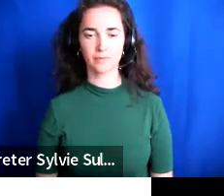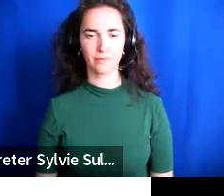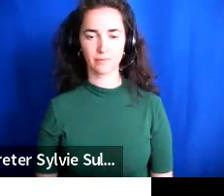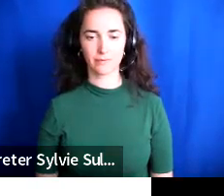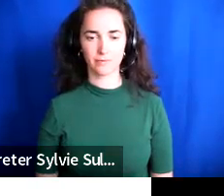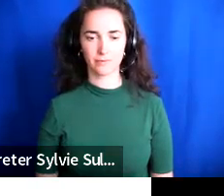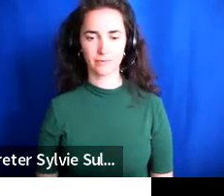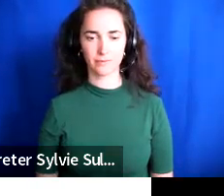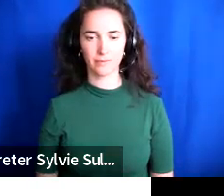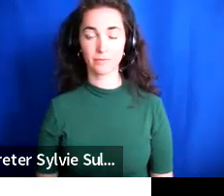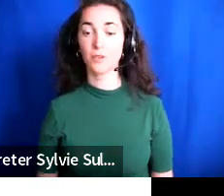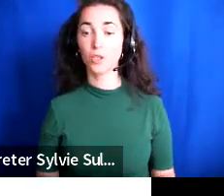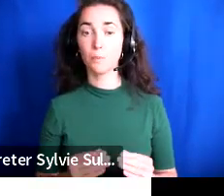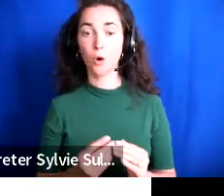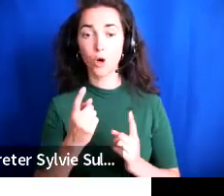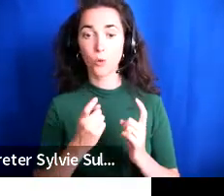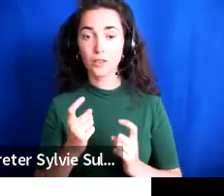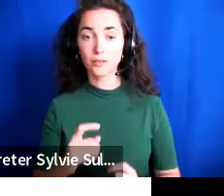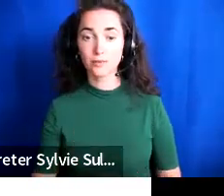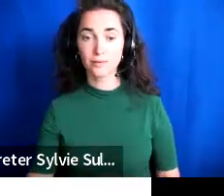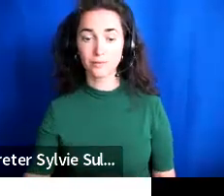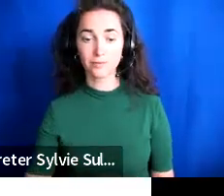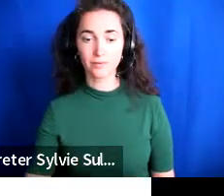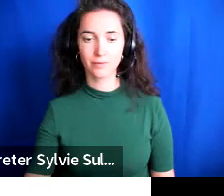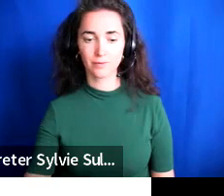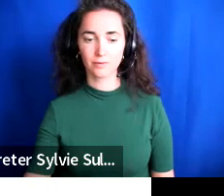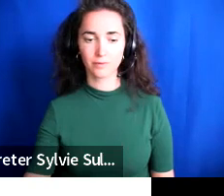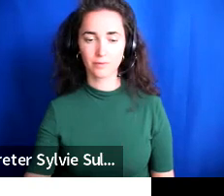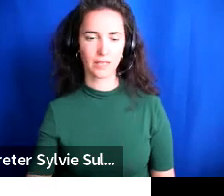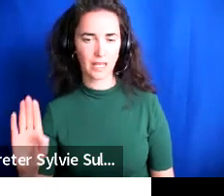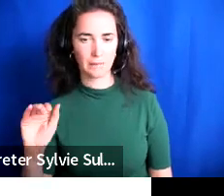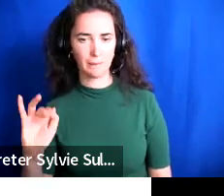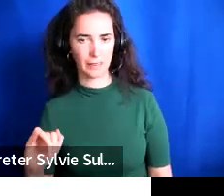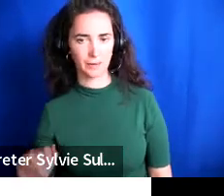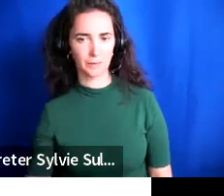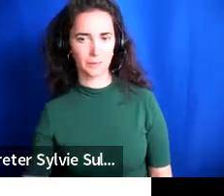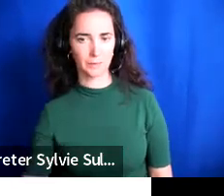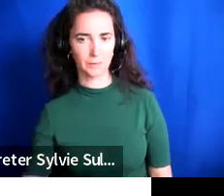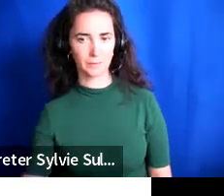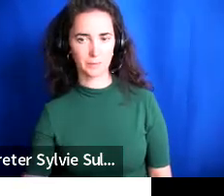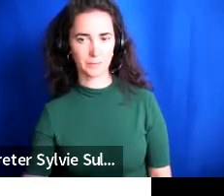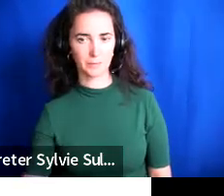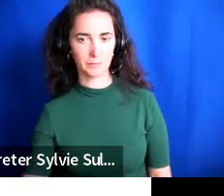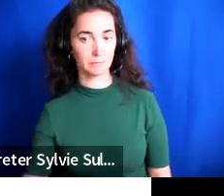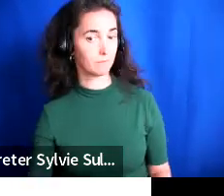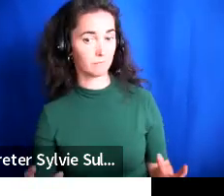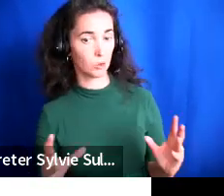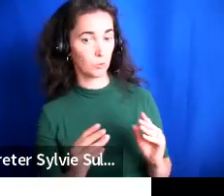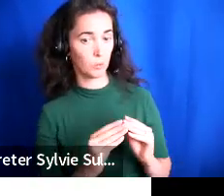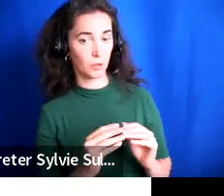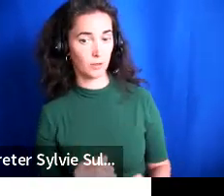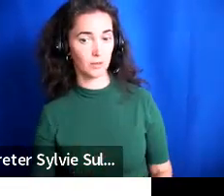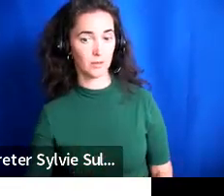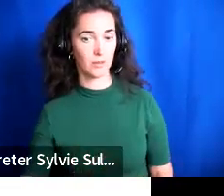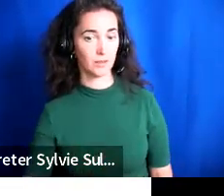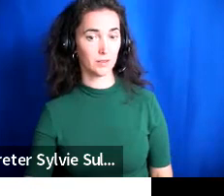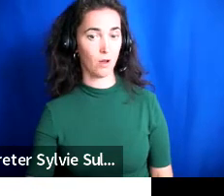Any other questions. We do not have any other questions. Right?